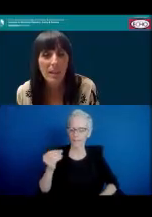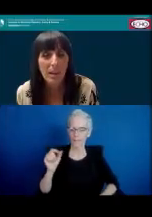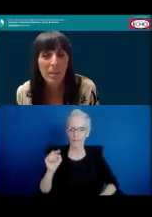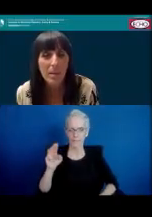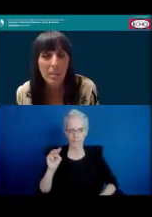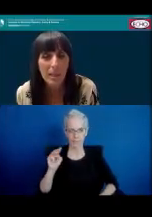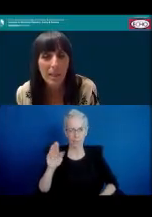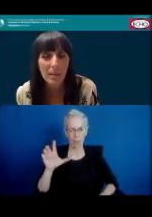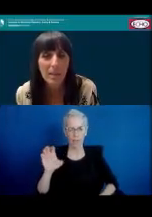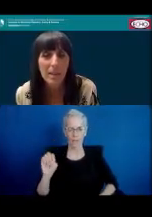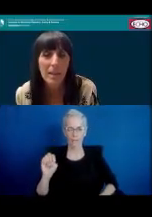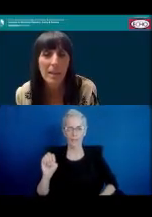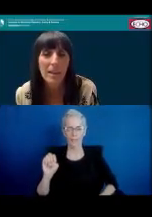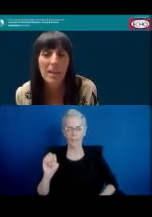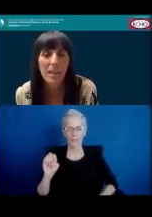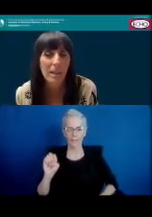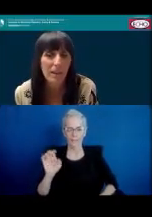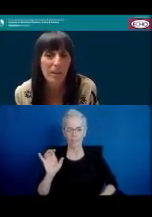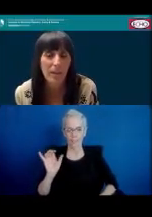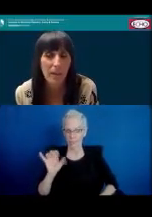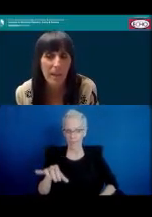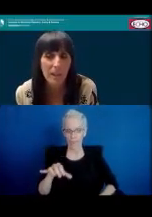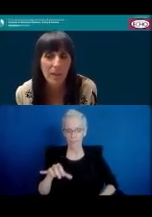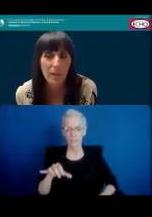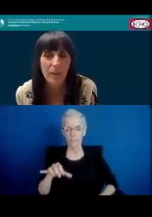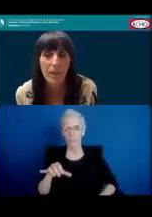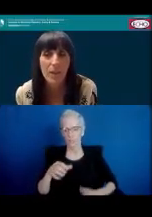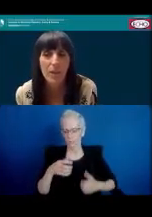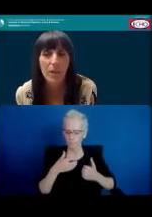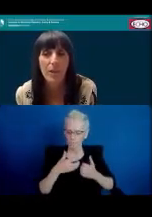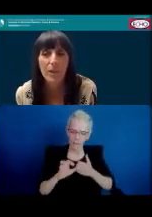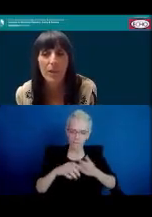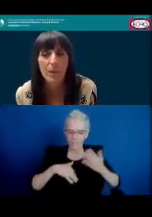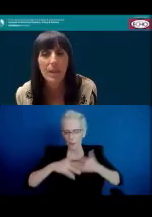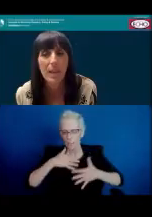tumble play really are great for those children who seek